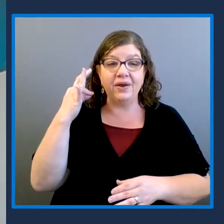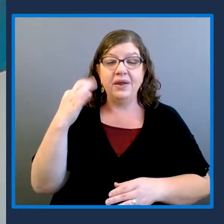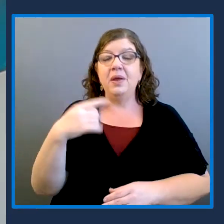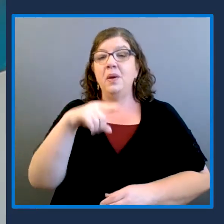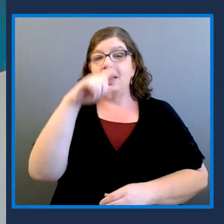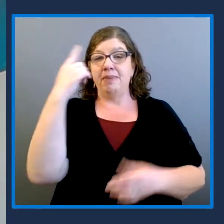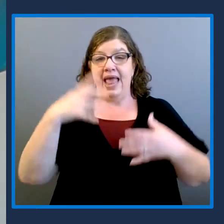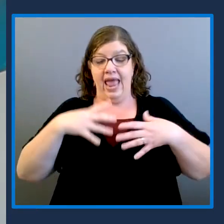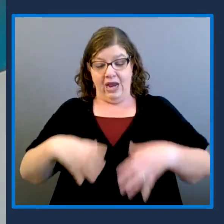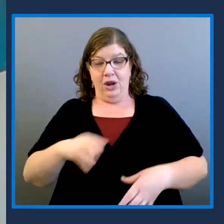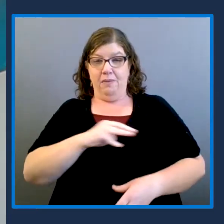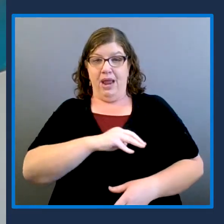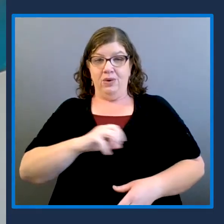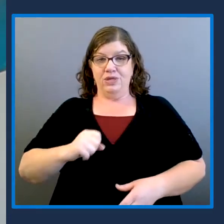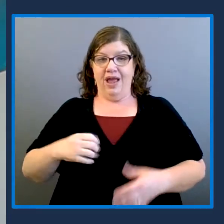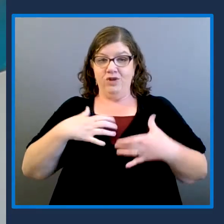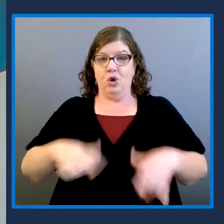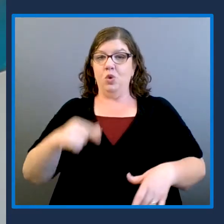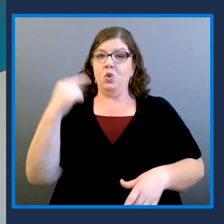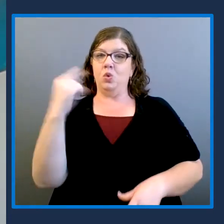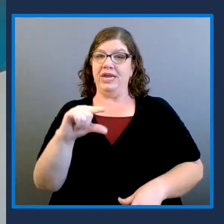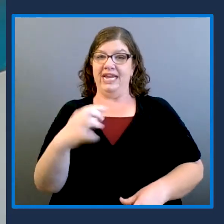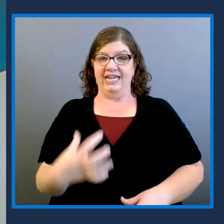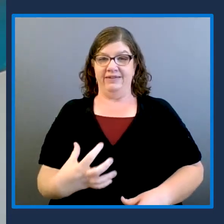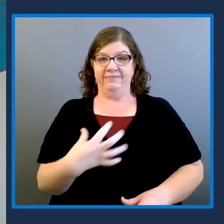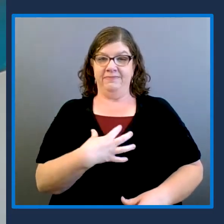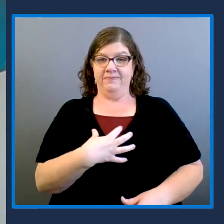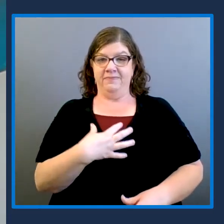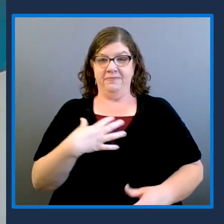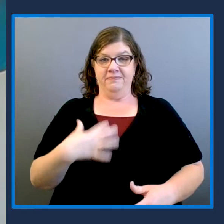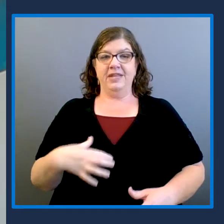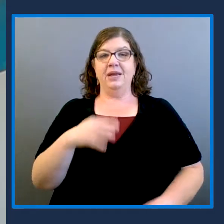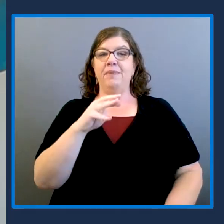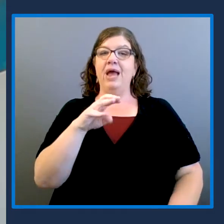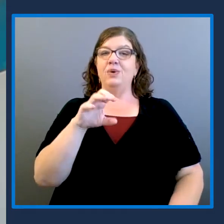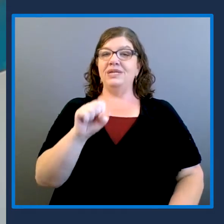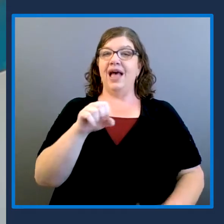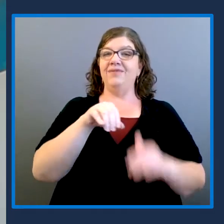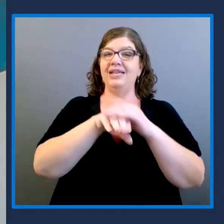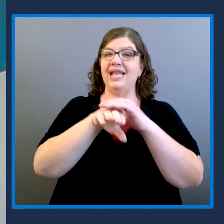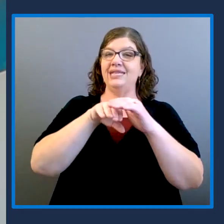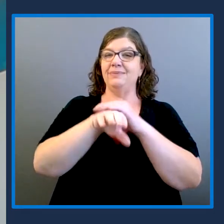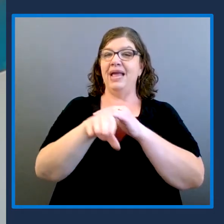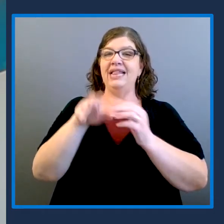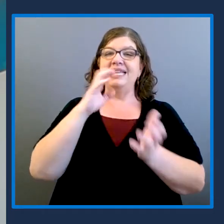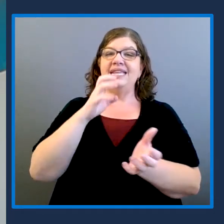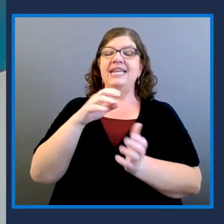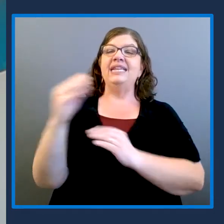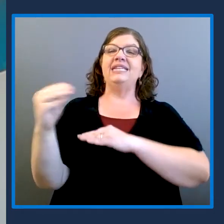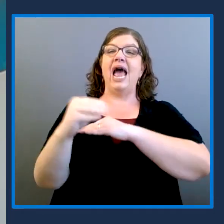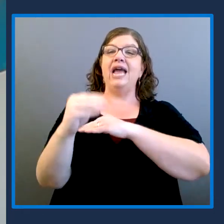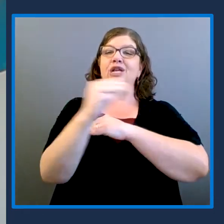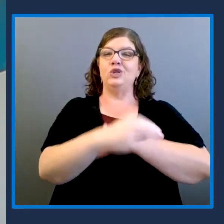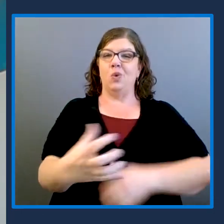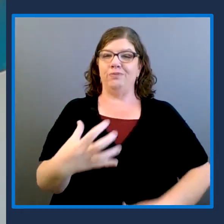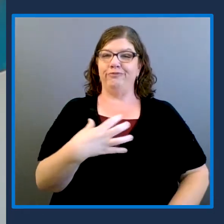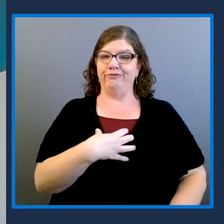and i'm wearing a black microsoft shirt with a big green uh microsoft accessibility dinosaur on it